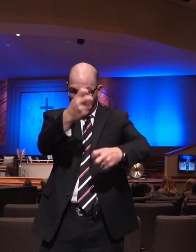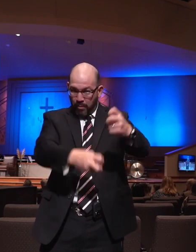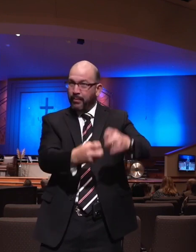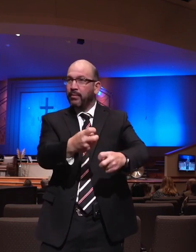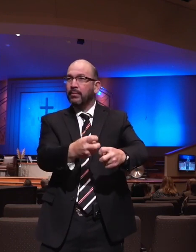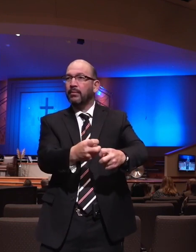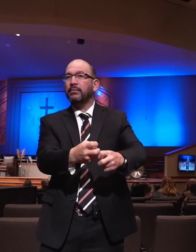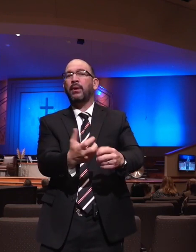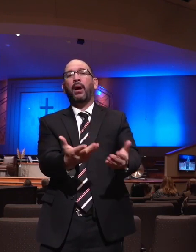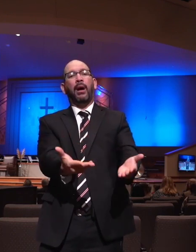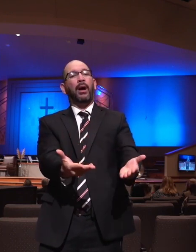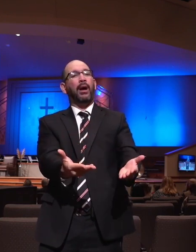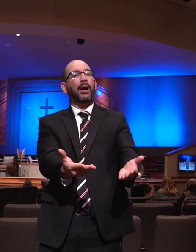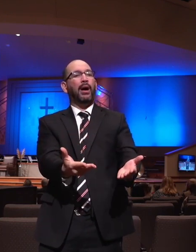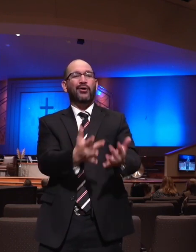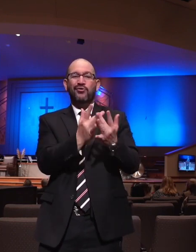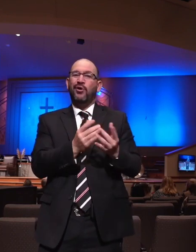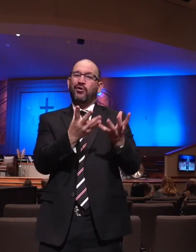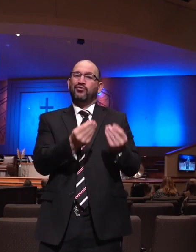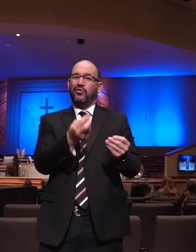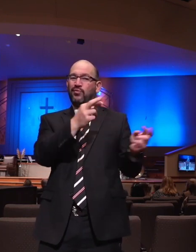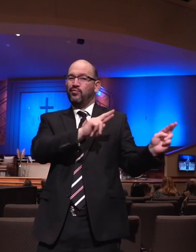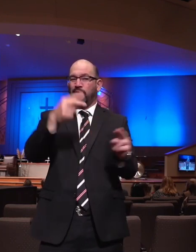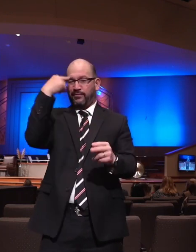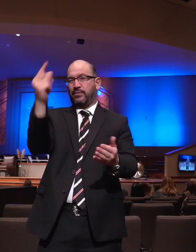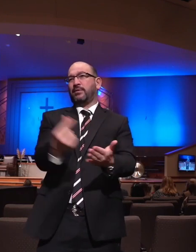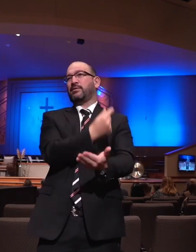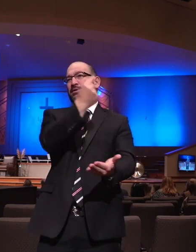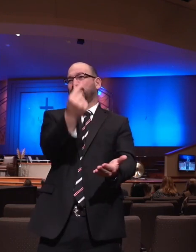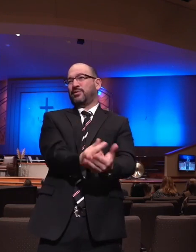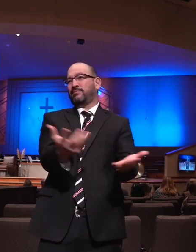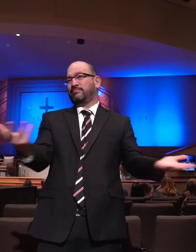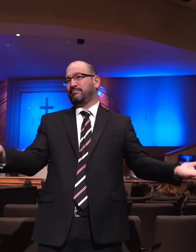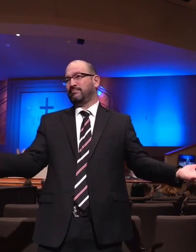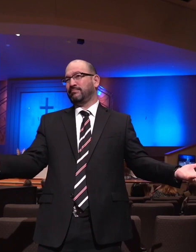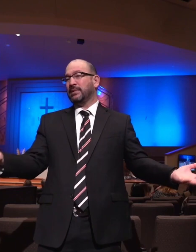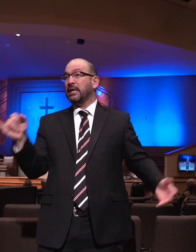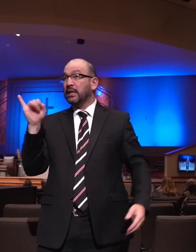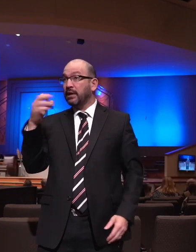that the seed of the Gospel sprouts in so if you work with people you see